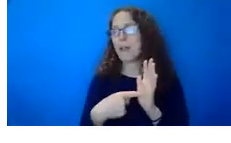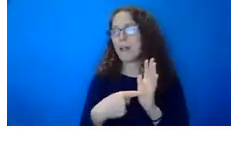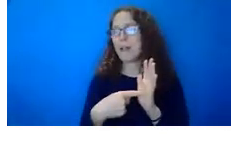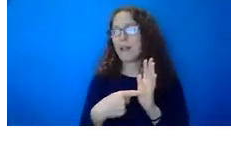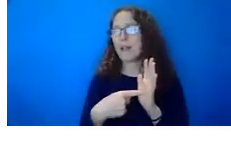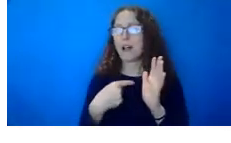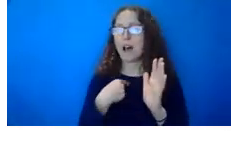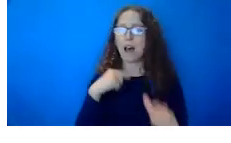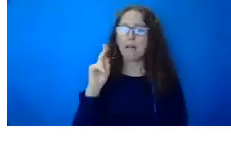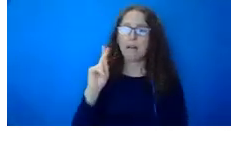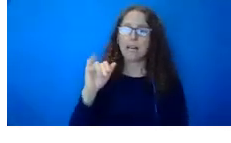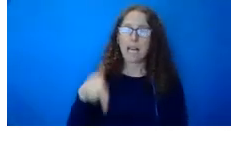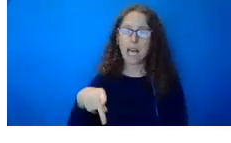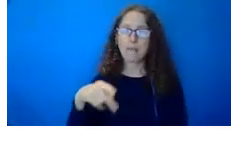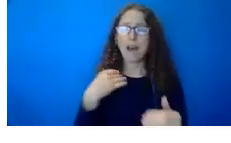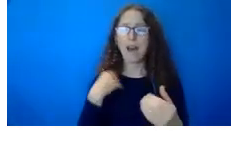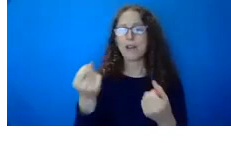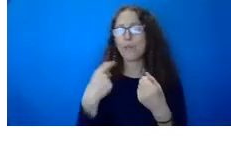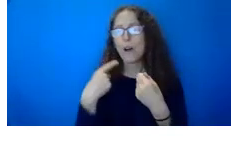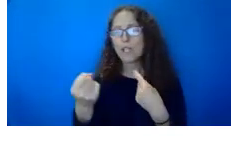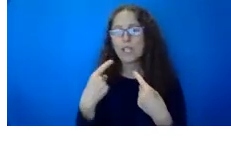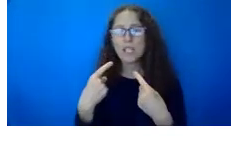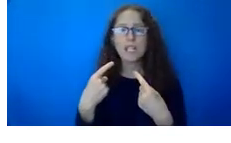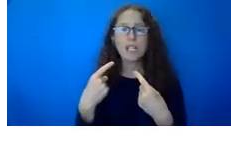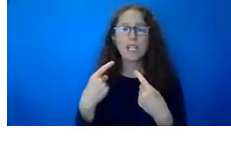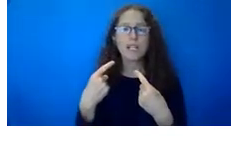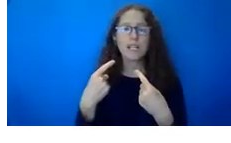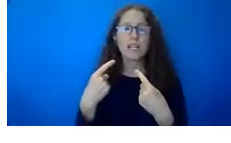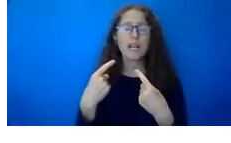AND THE REST OF THE COMMUNITY MEMBERS